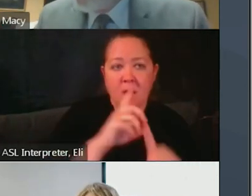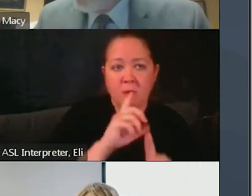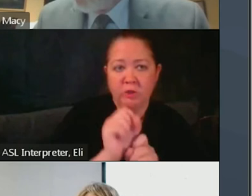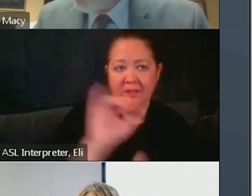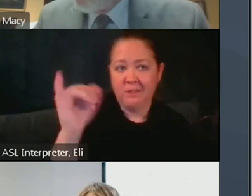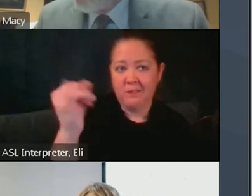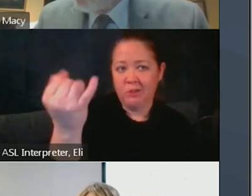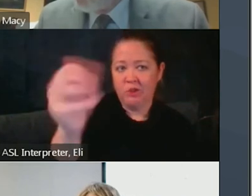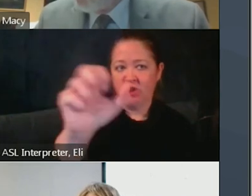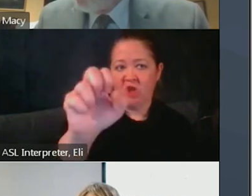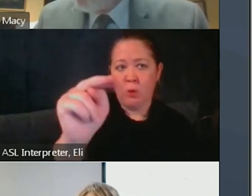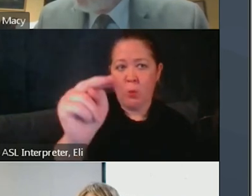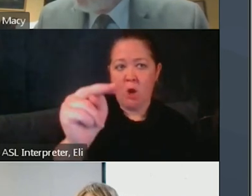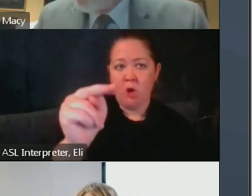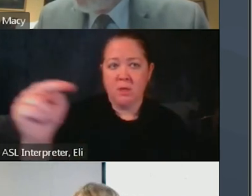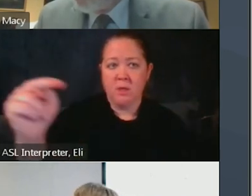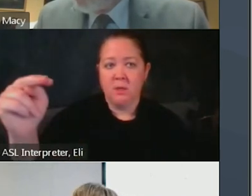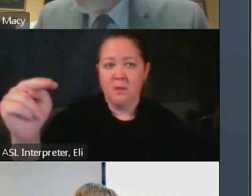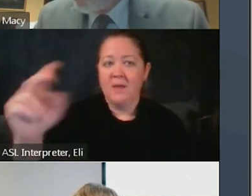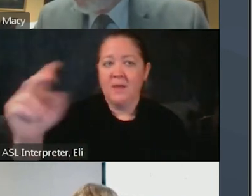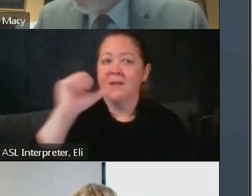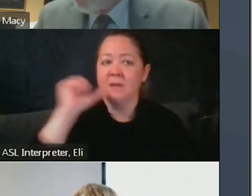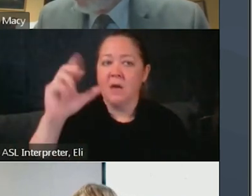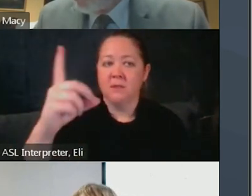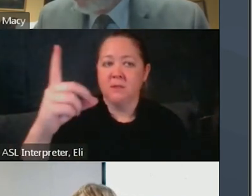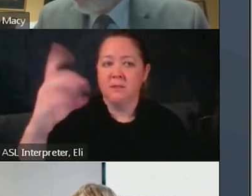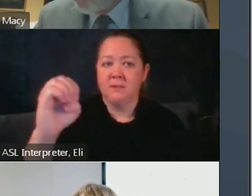And so, and the other thing I will tell you this, Mr.